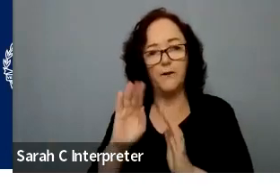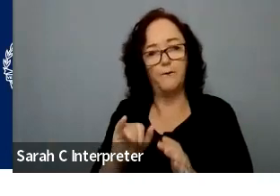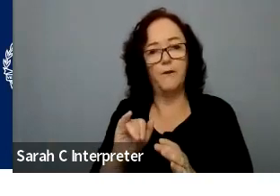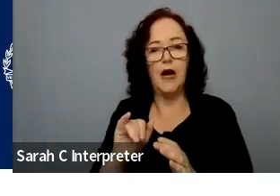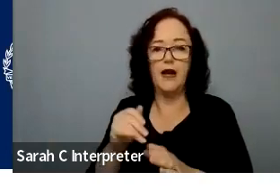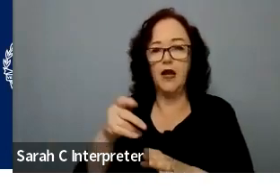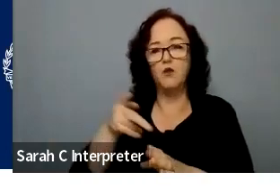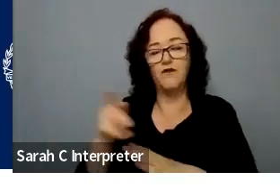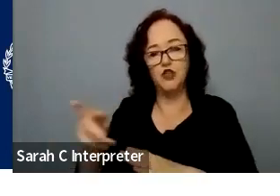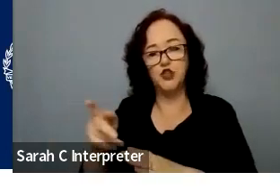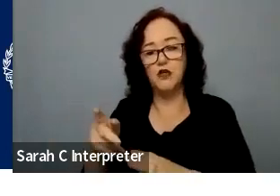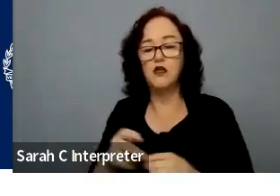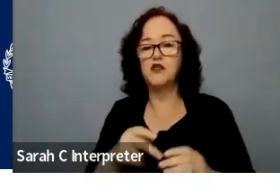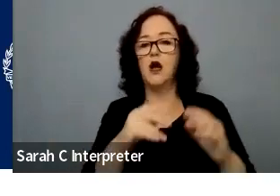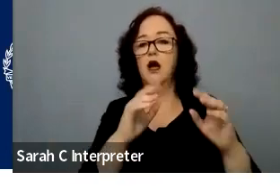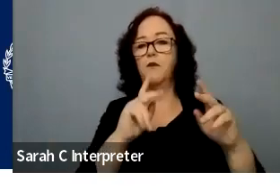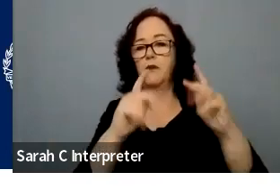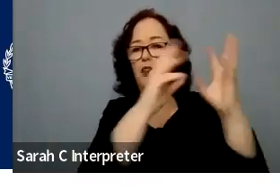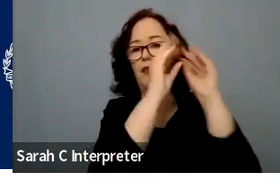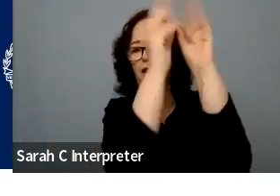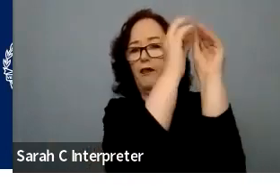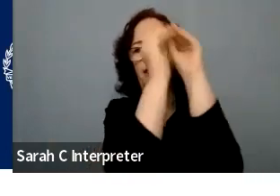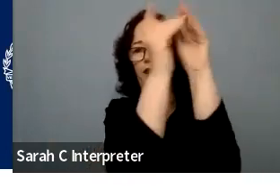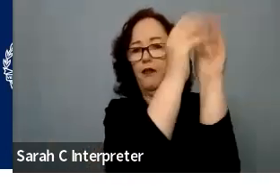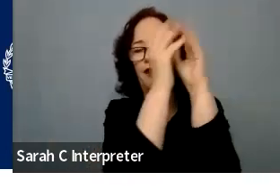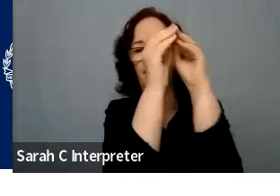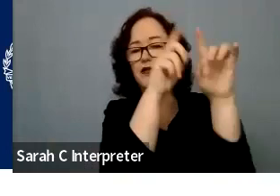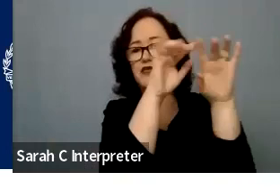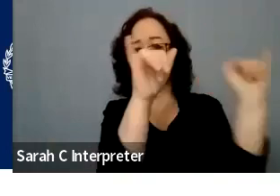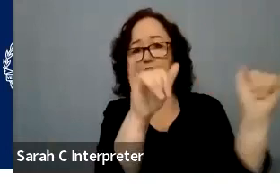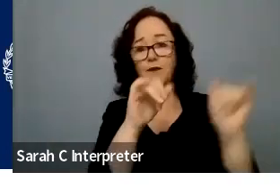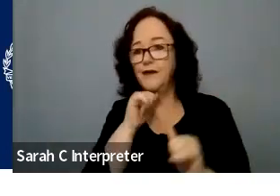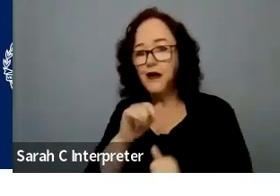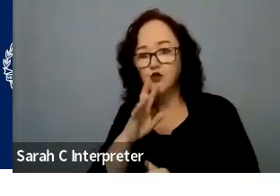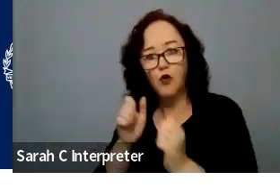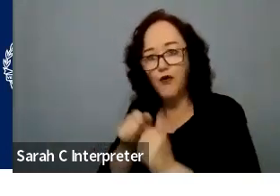people, five people talking at once, the stretcher is bumped periodically he cries out and becomes